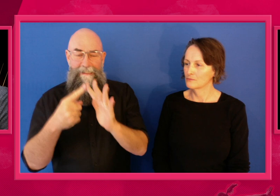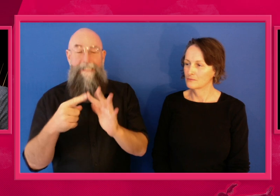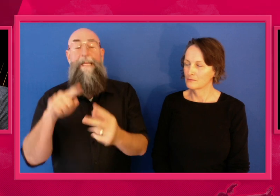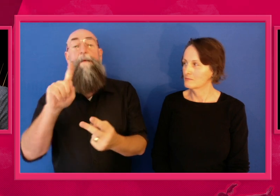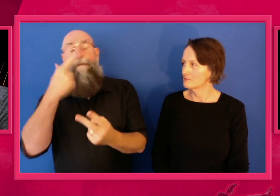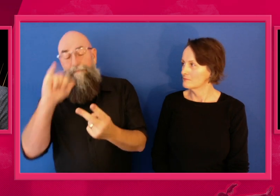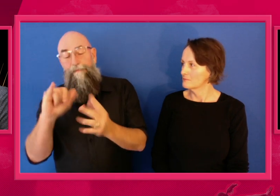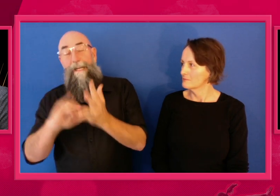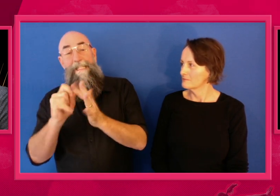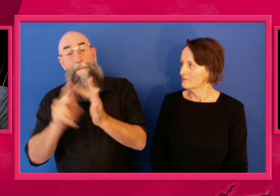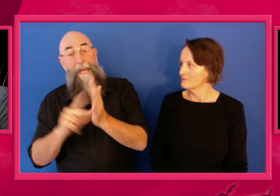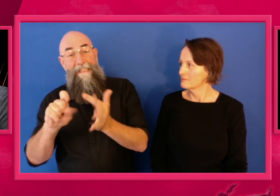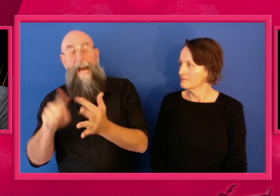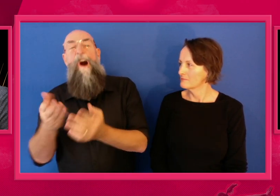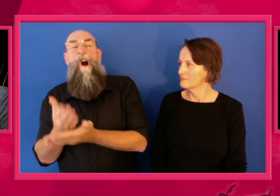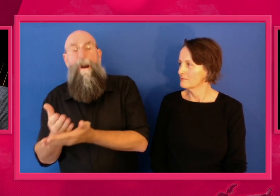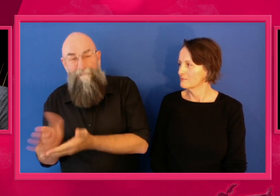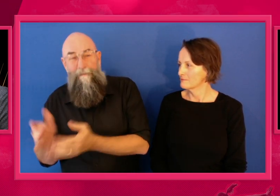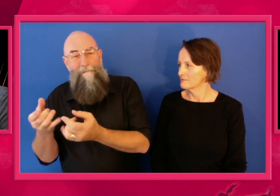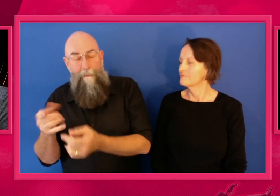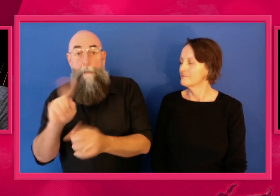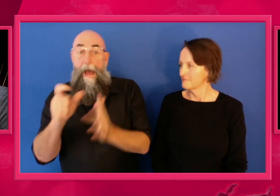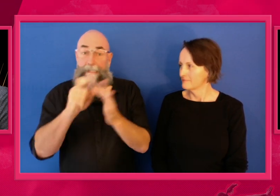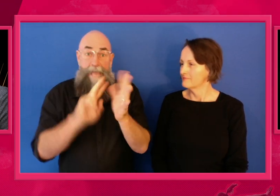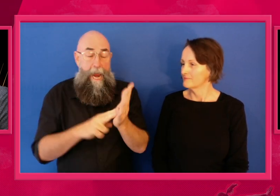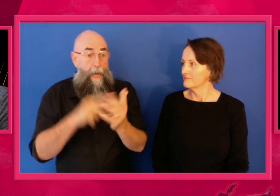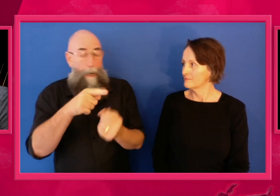does have teams coming on later in the week. Dan, progresses through to the next round